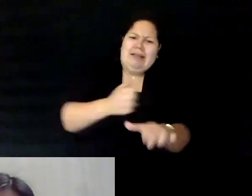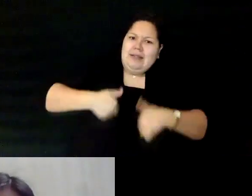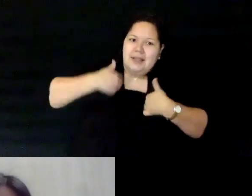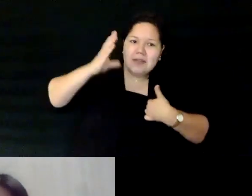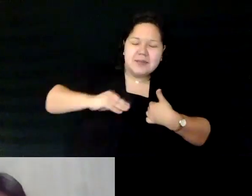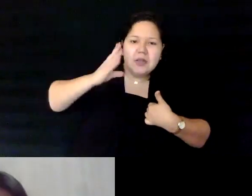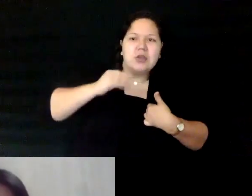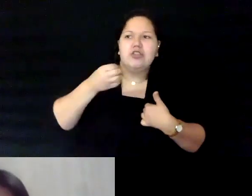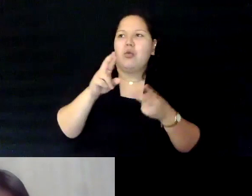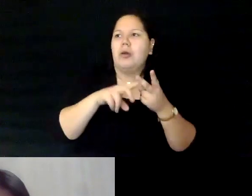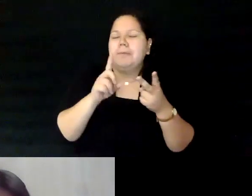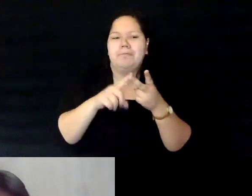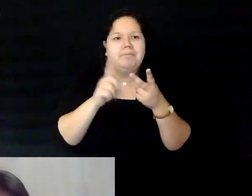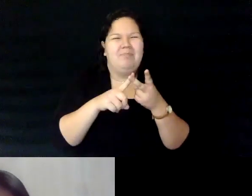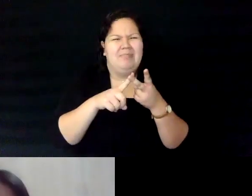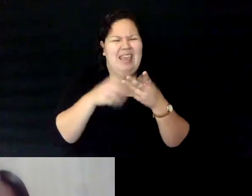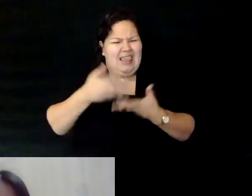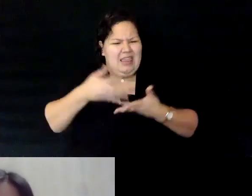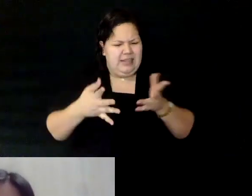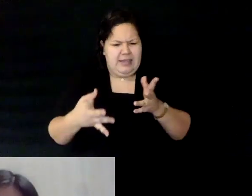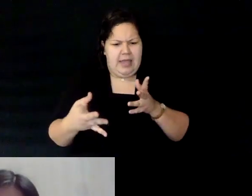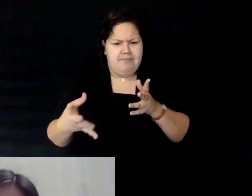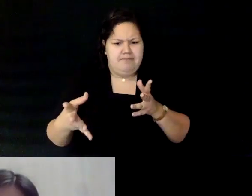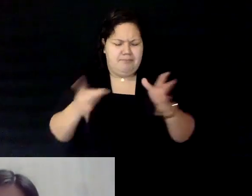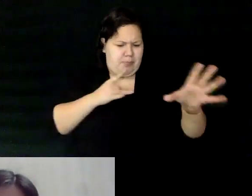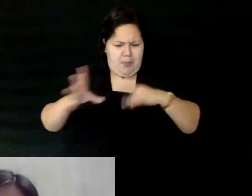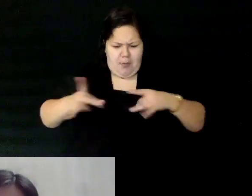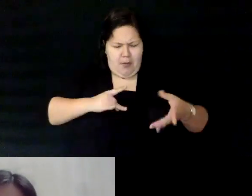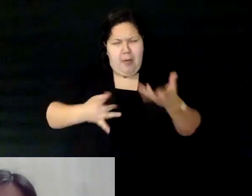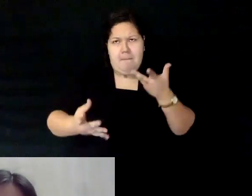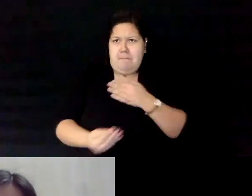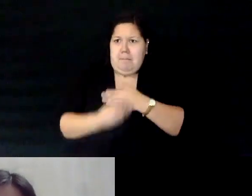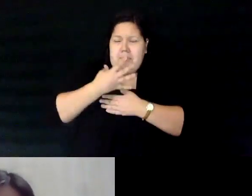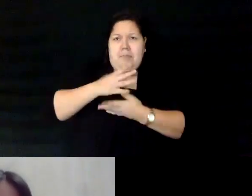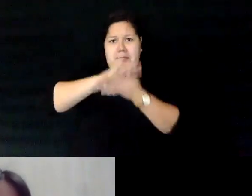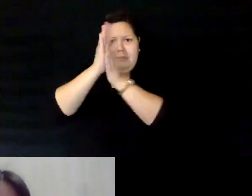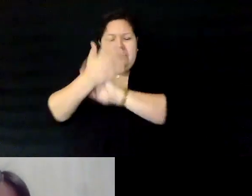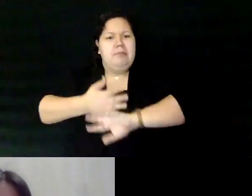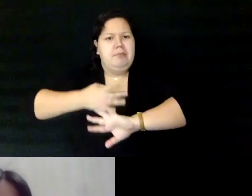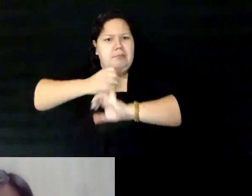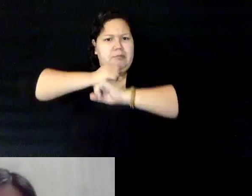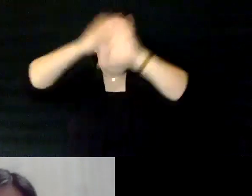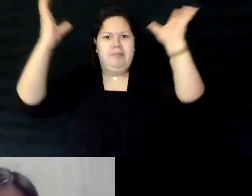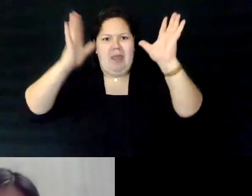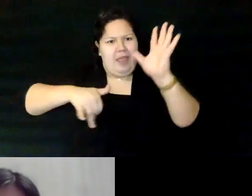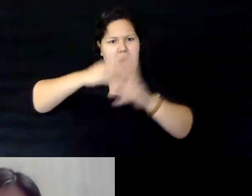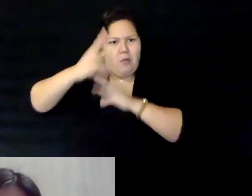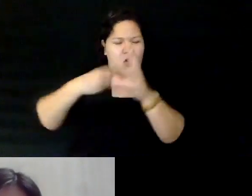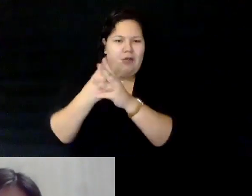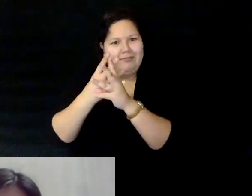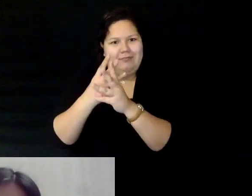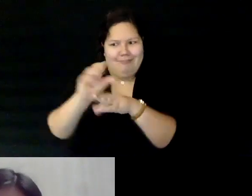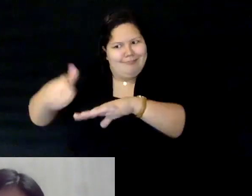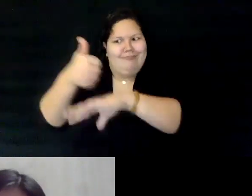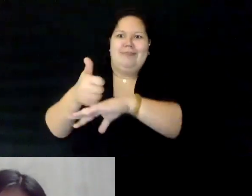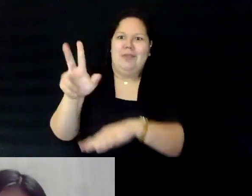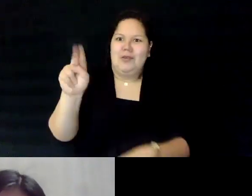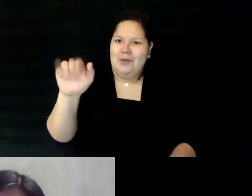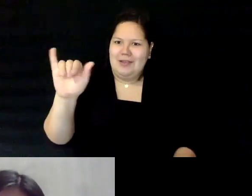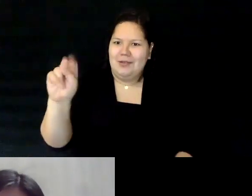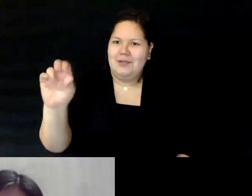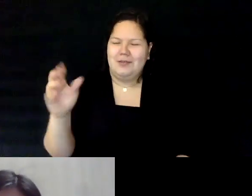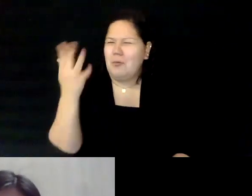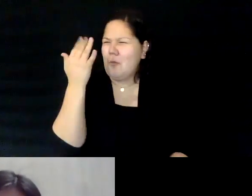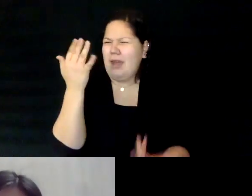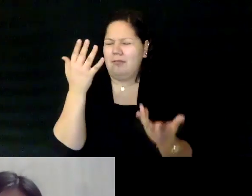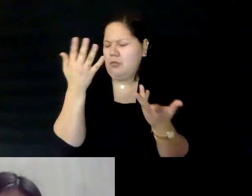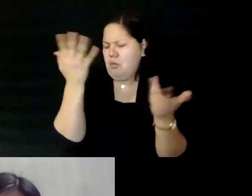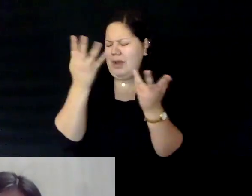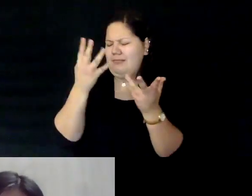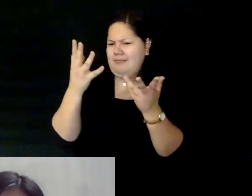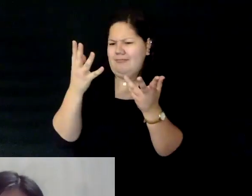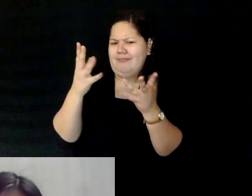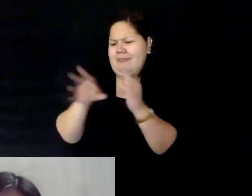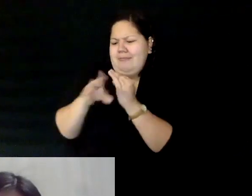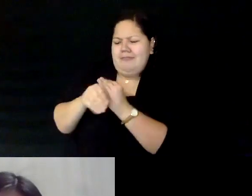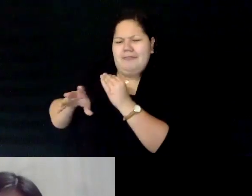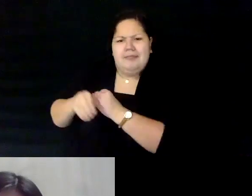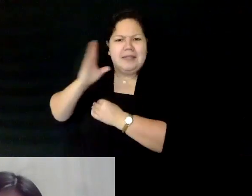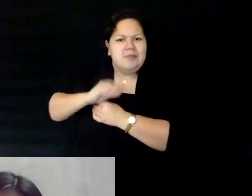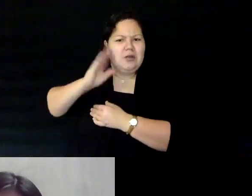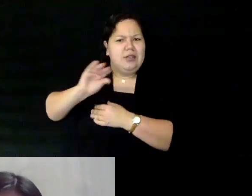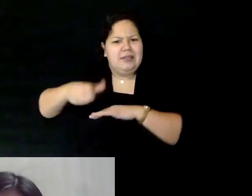of the trajectory of your artistic practice, that maybe made UNION "the project" of the moment?